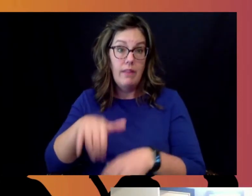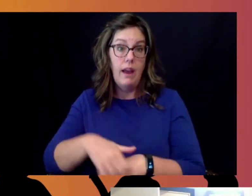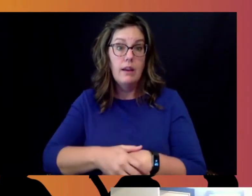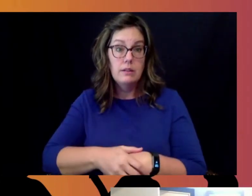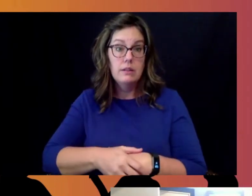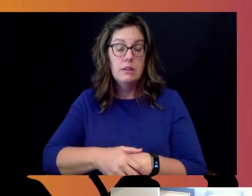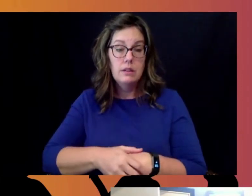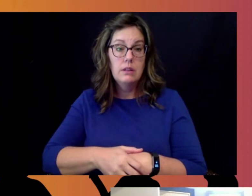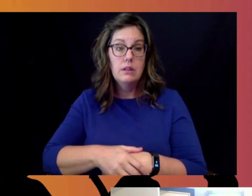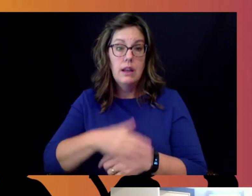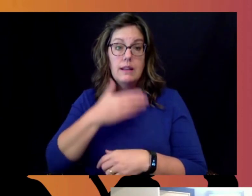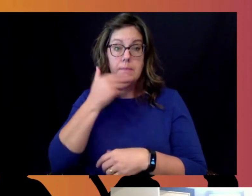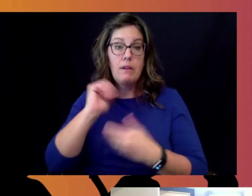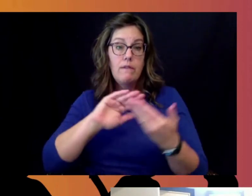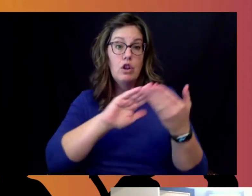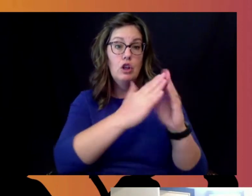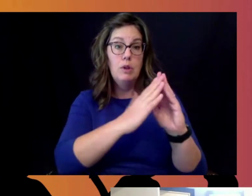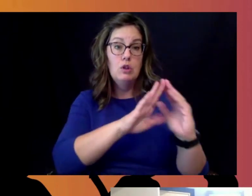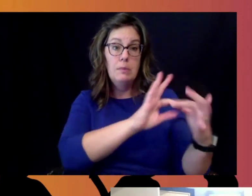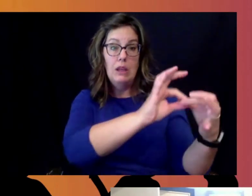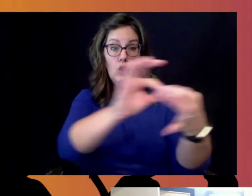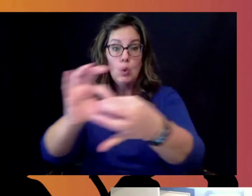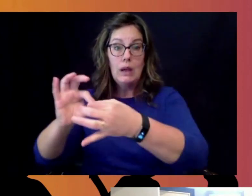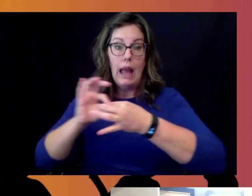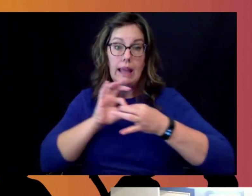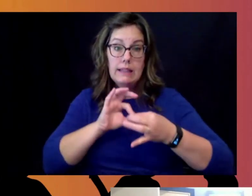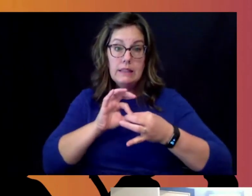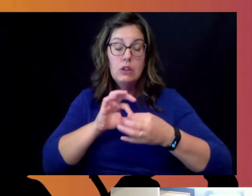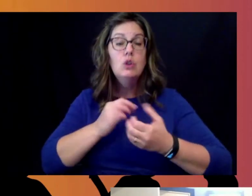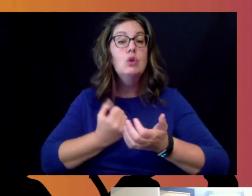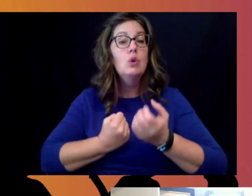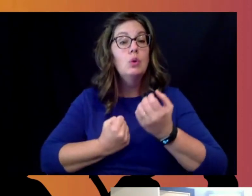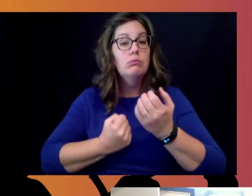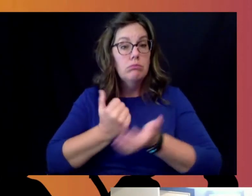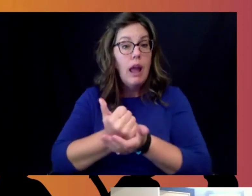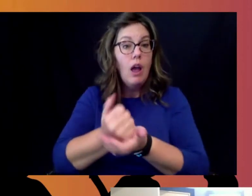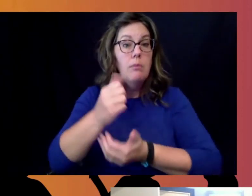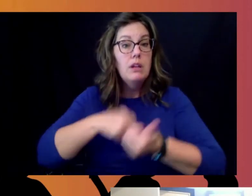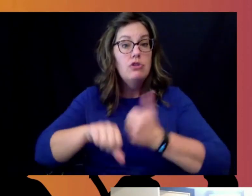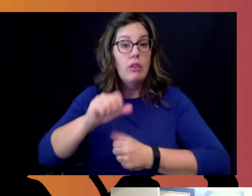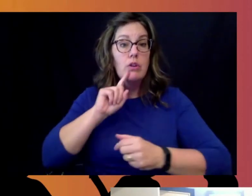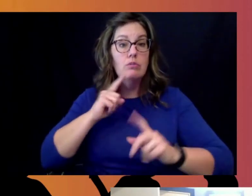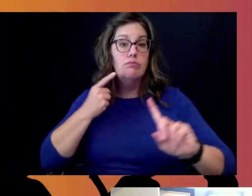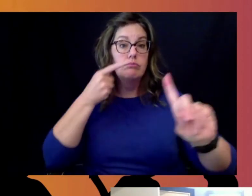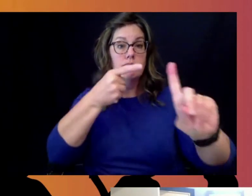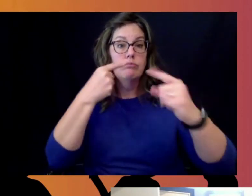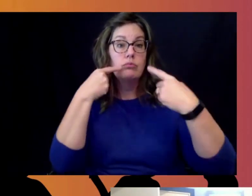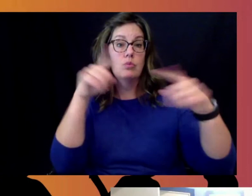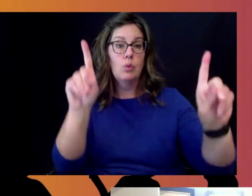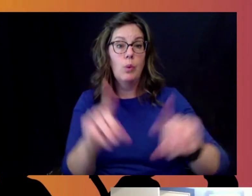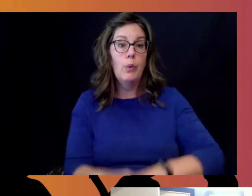community and really help each other out to get towards one goal absolutely i think you know we're